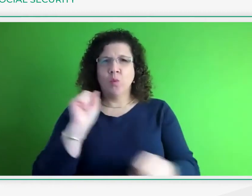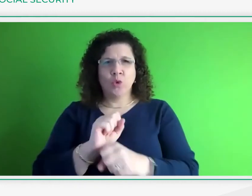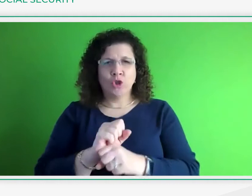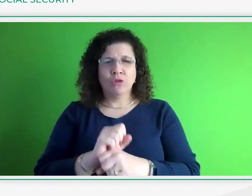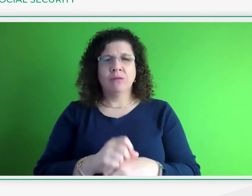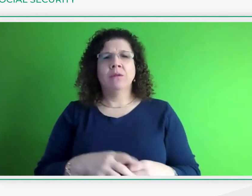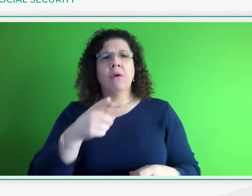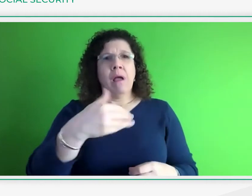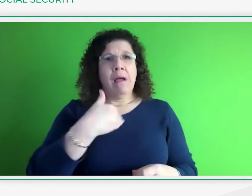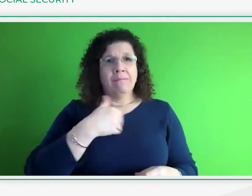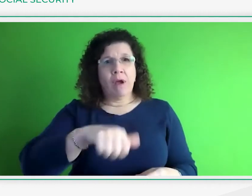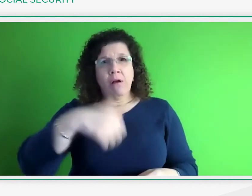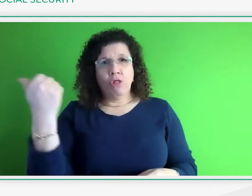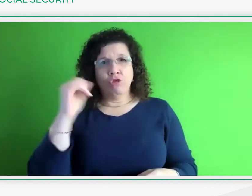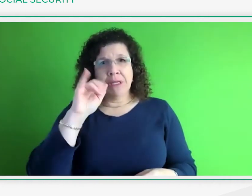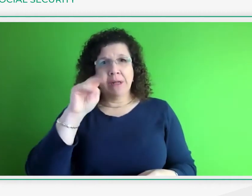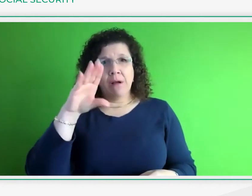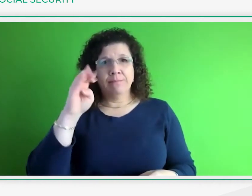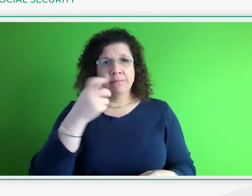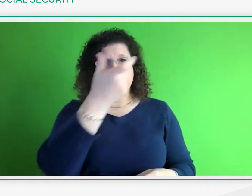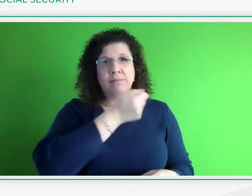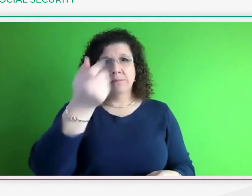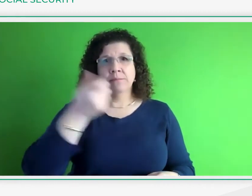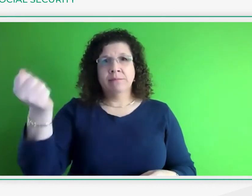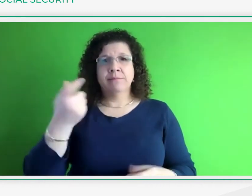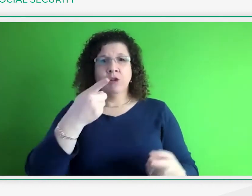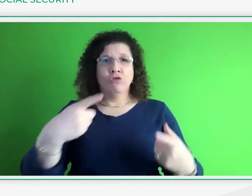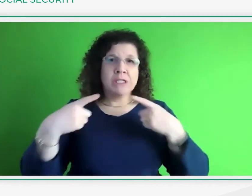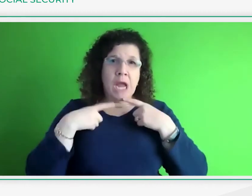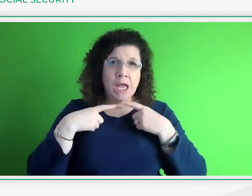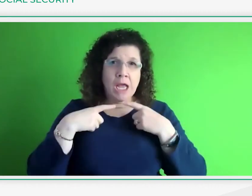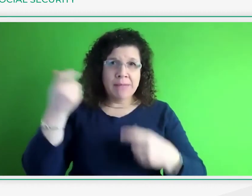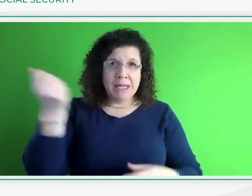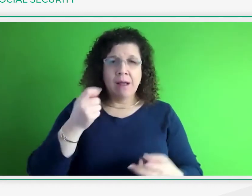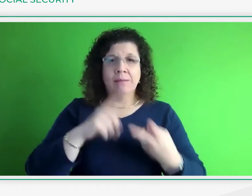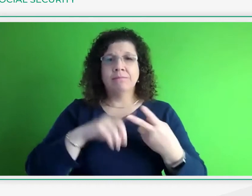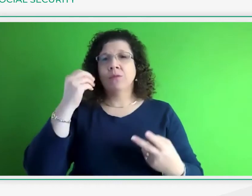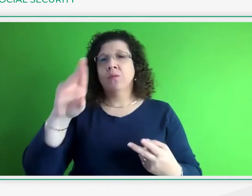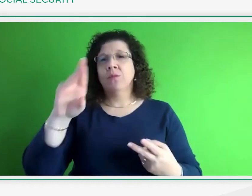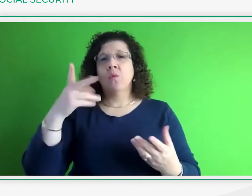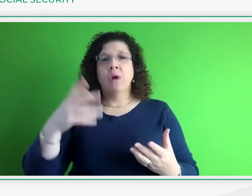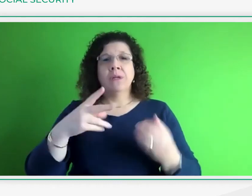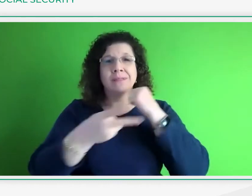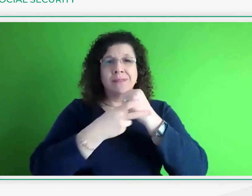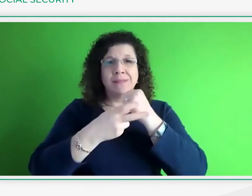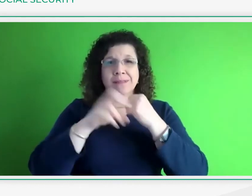Or, have you completed your work and want to fully retire? What other income do you, maybe, have to pull from?